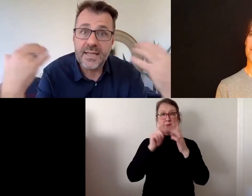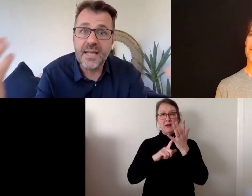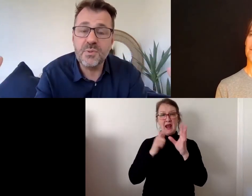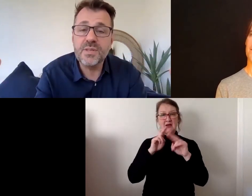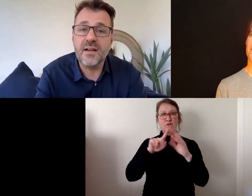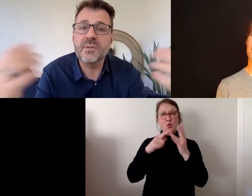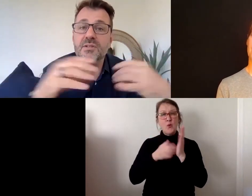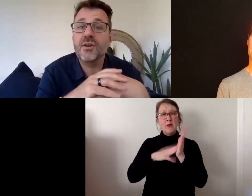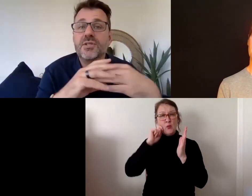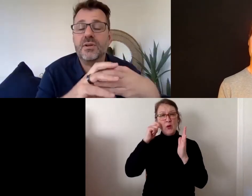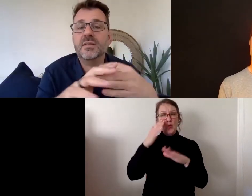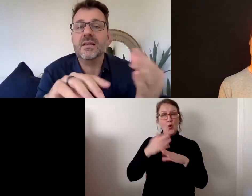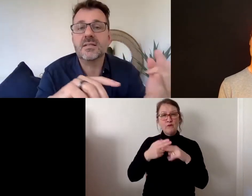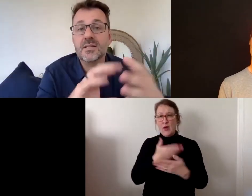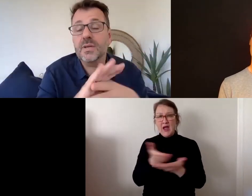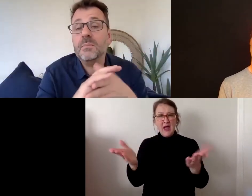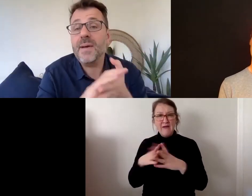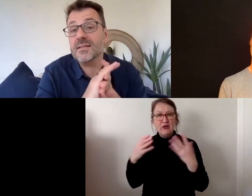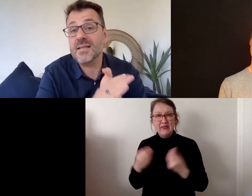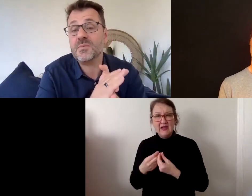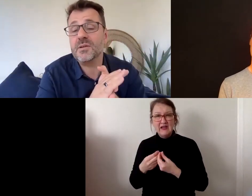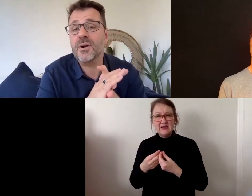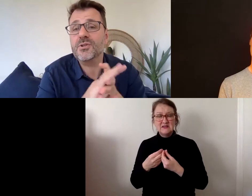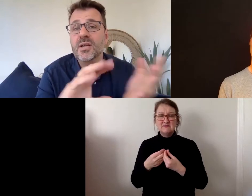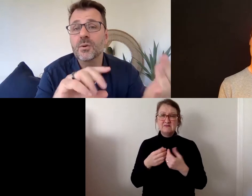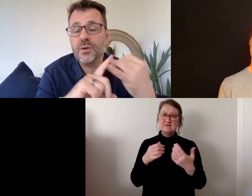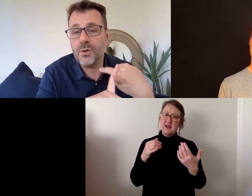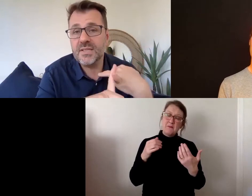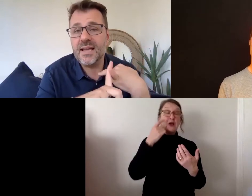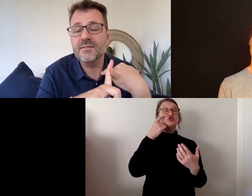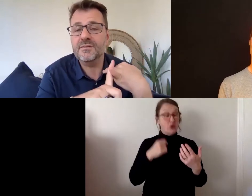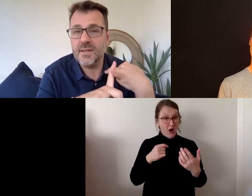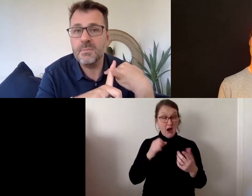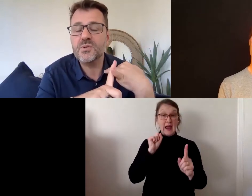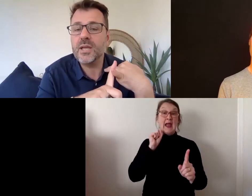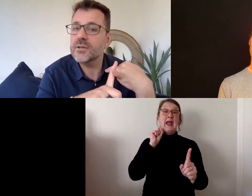engagement with government to those three things - to an impact-assessment approach with quantitative numbers where you can